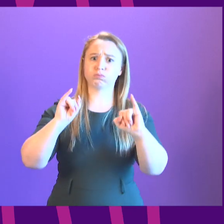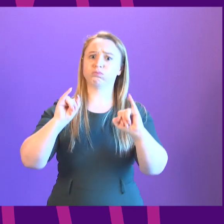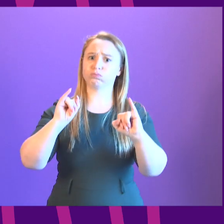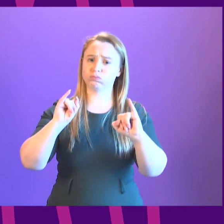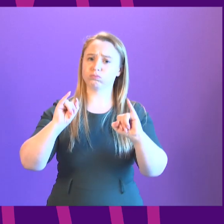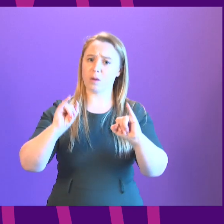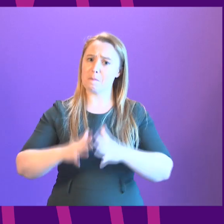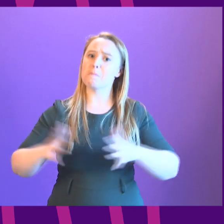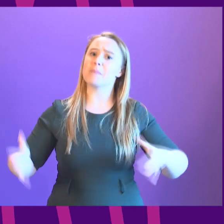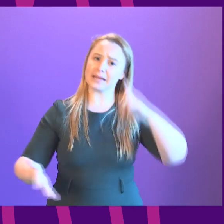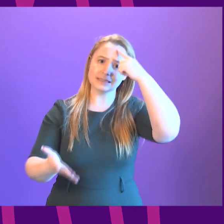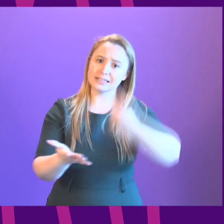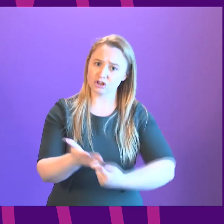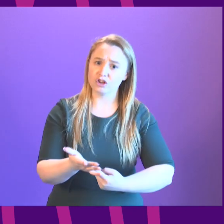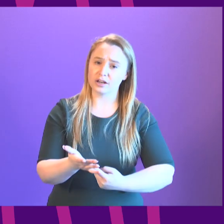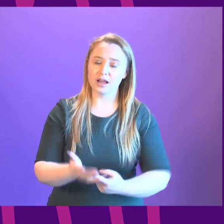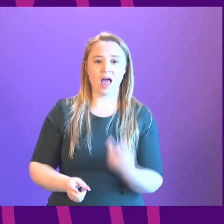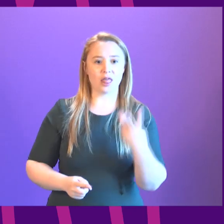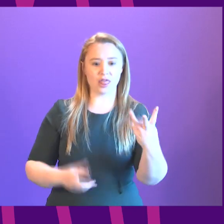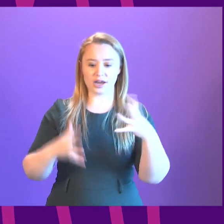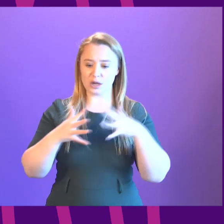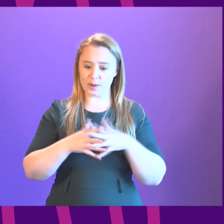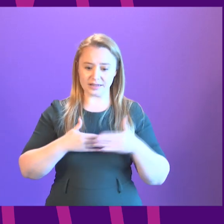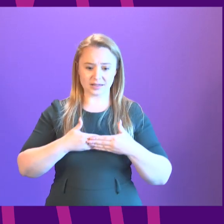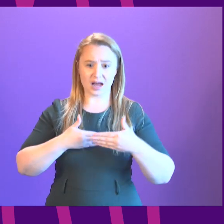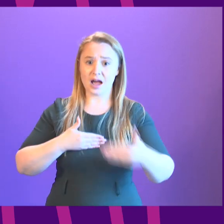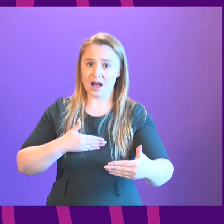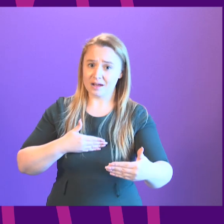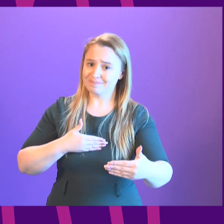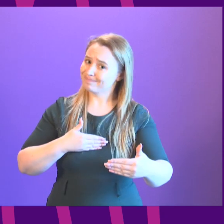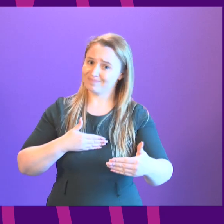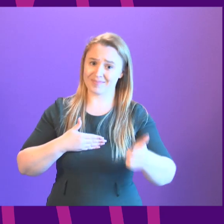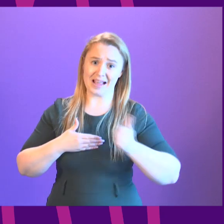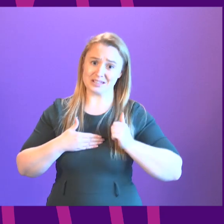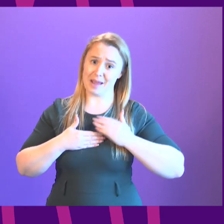Three weeks does not sound like three weeks this time; it sounds considerably longer.